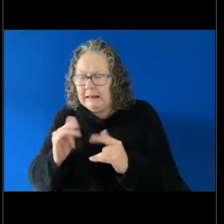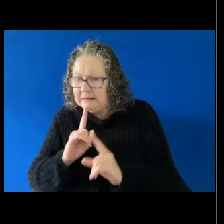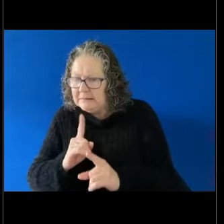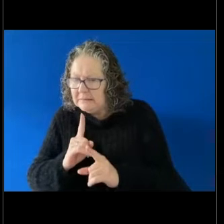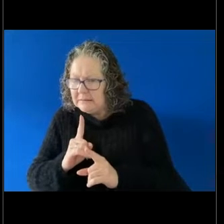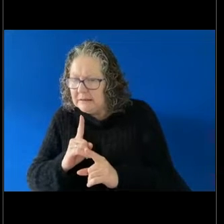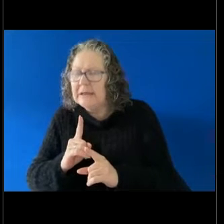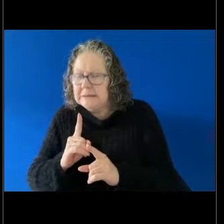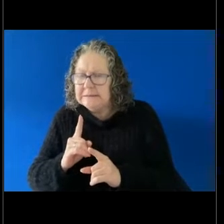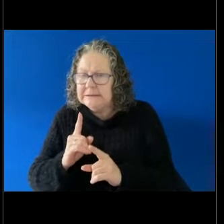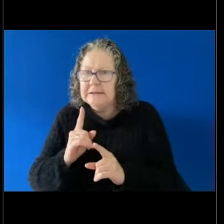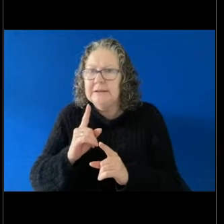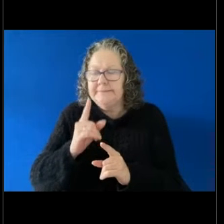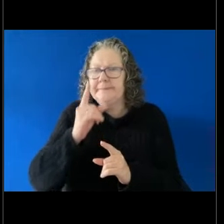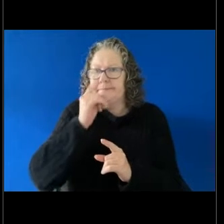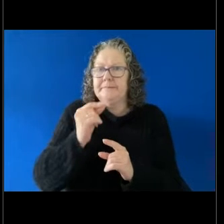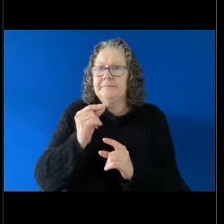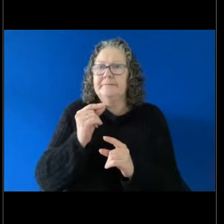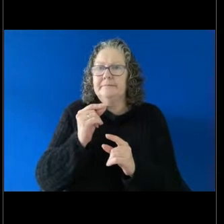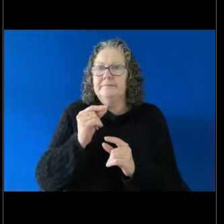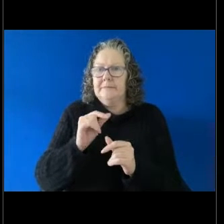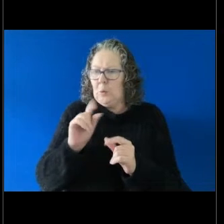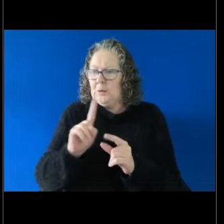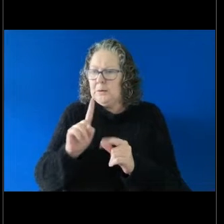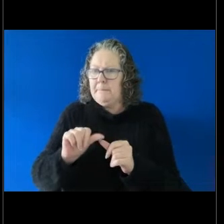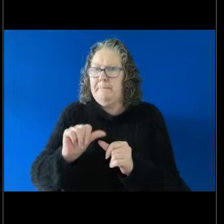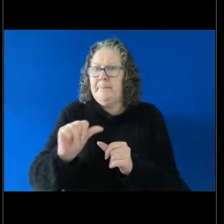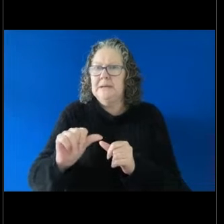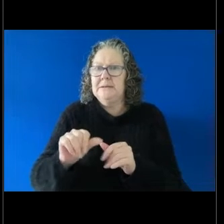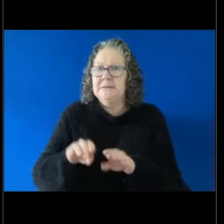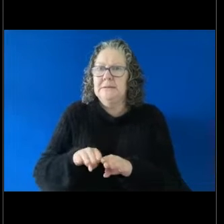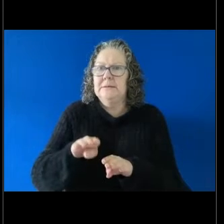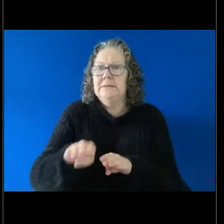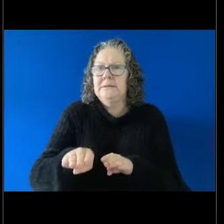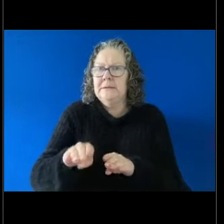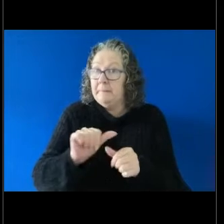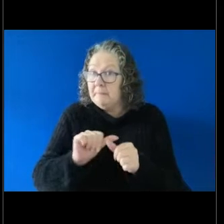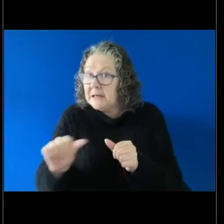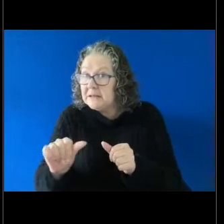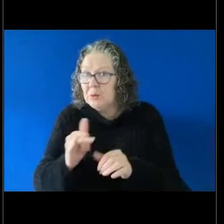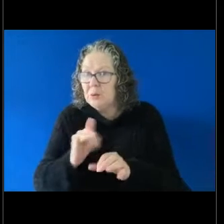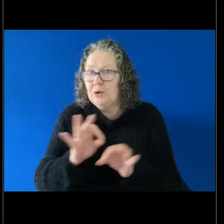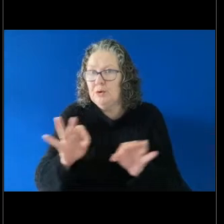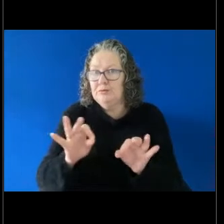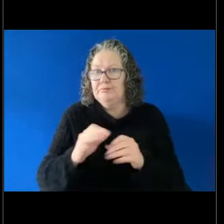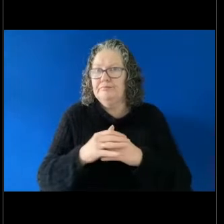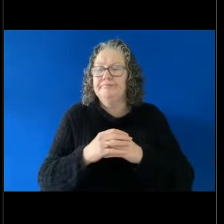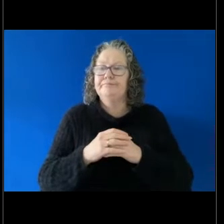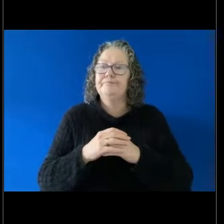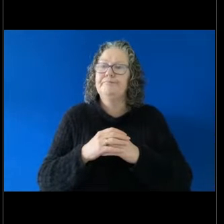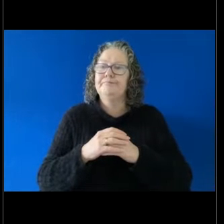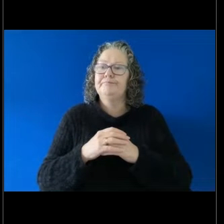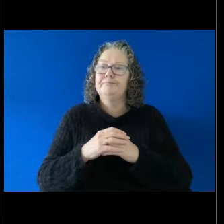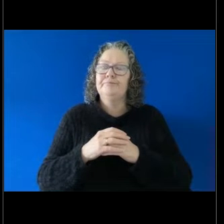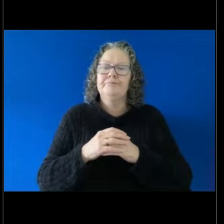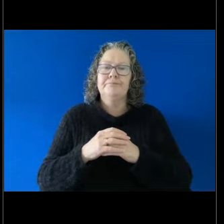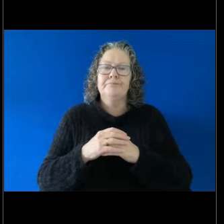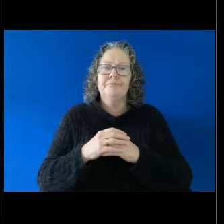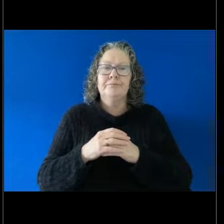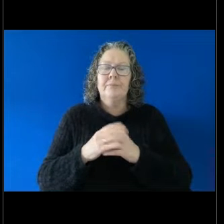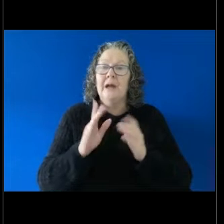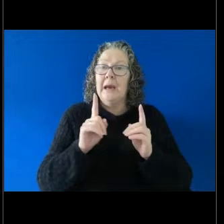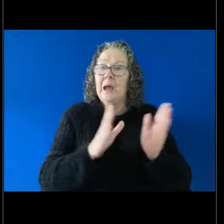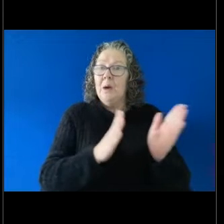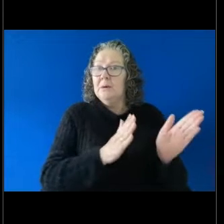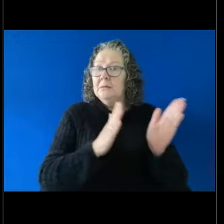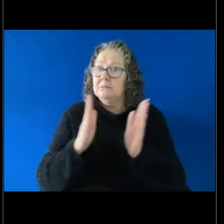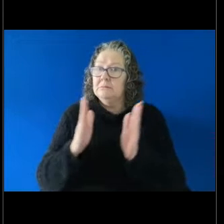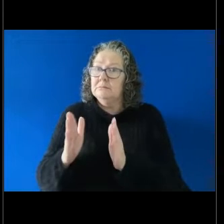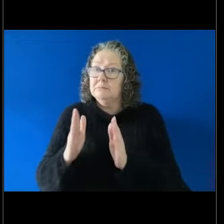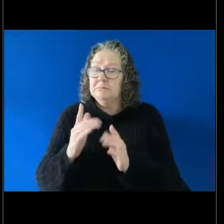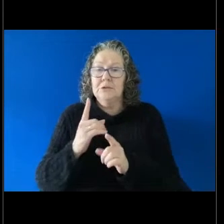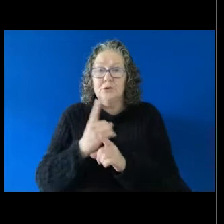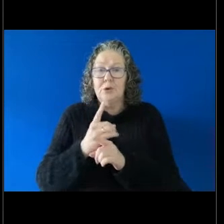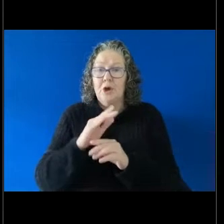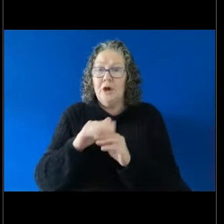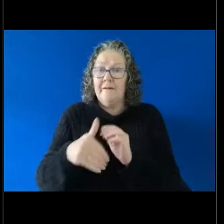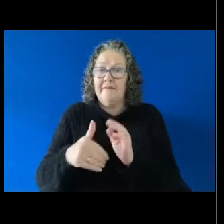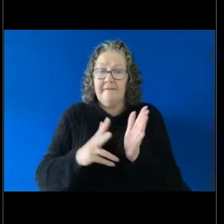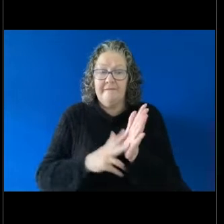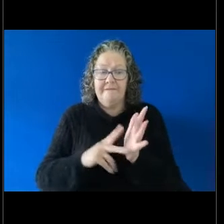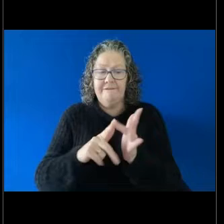the next step is the best option for them. GILLIAN: Moving on to victimisation. This is a